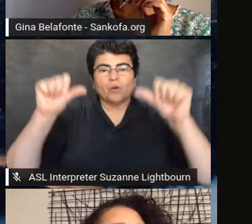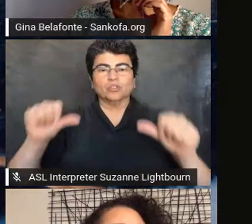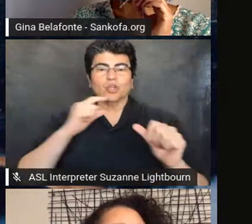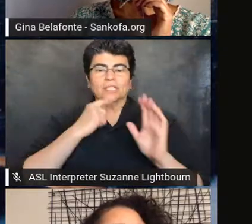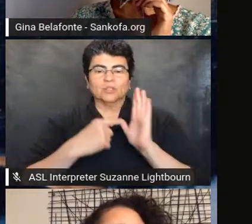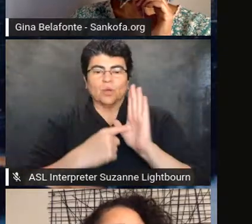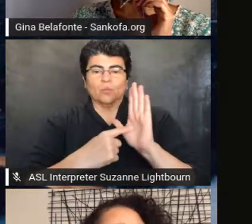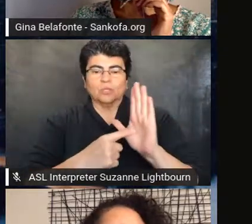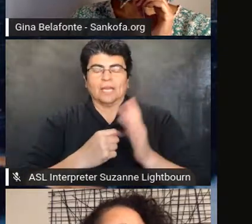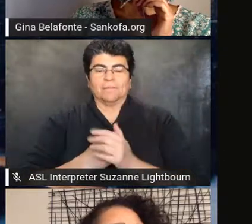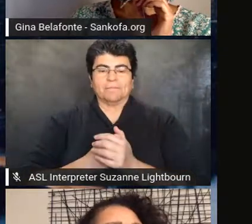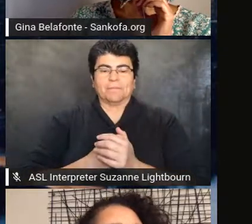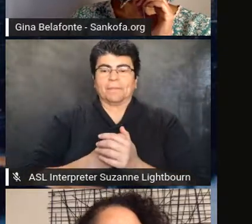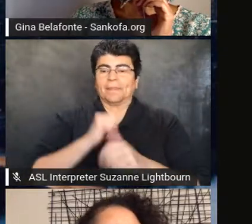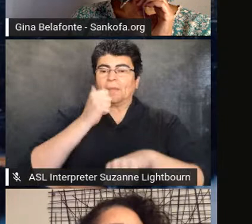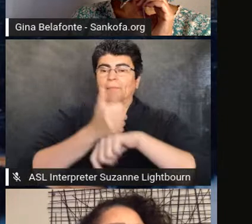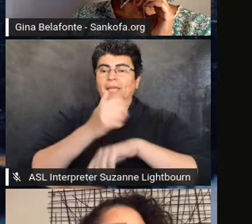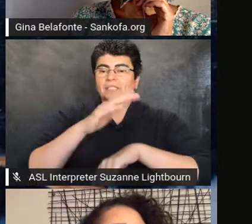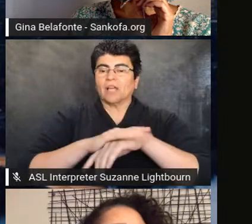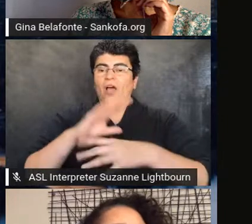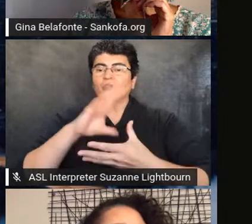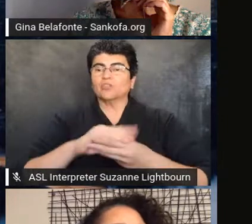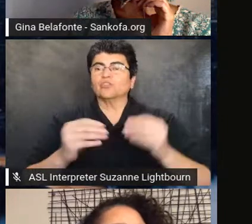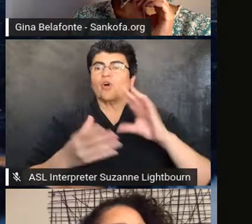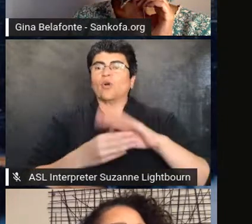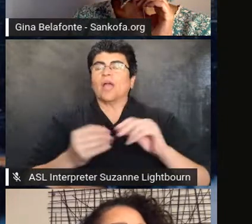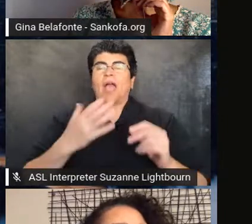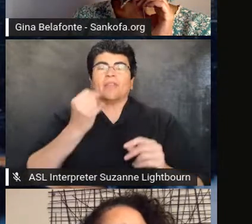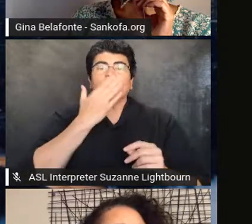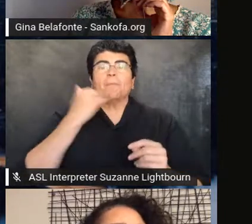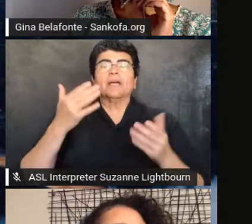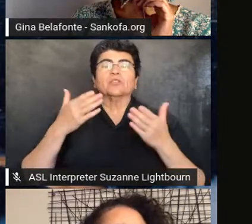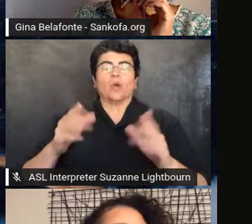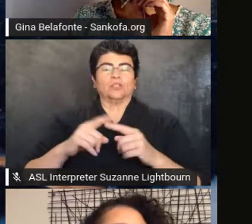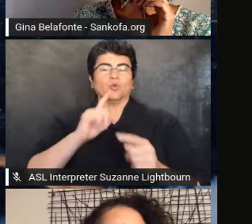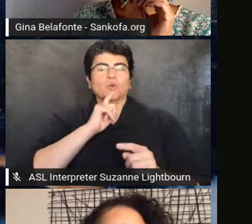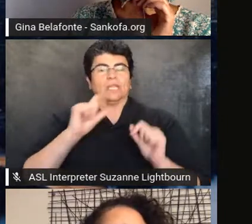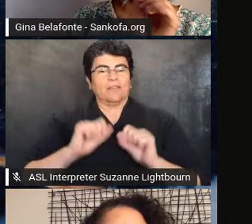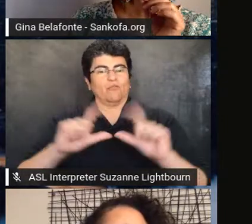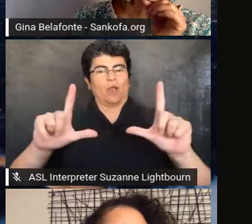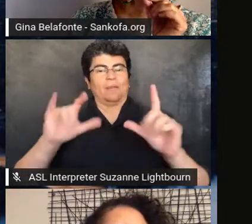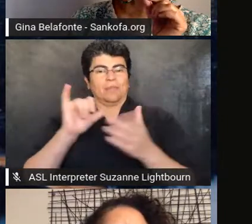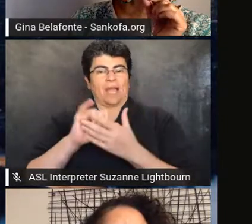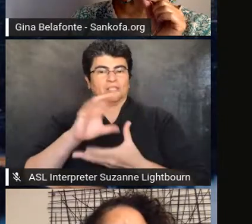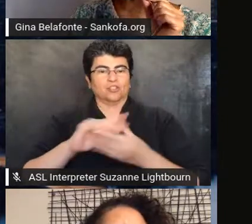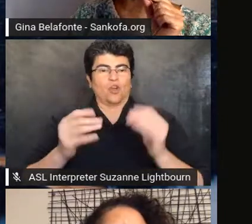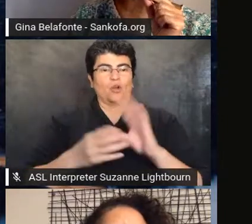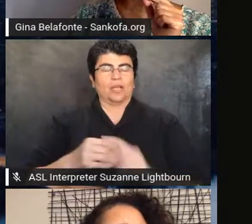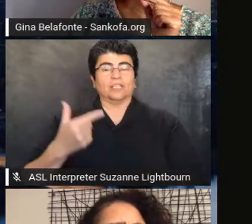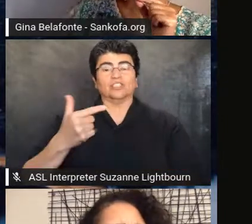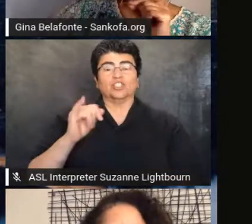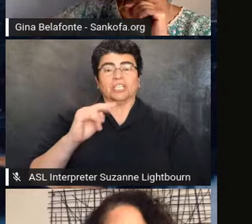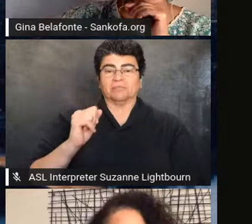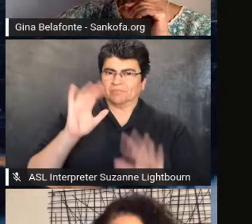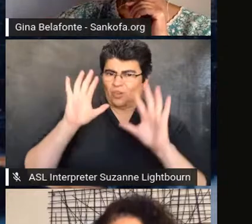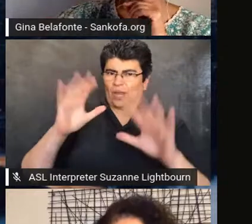based on the story, and the best way to frame that story. That's great, let's go to the next one.